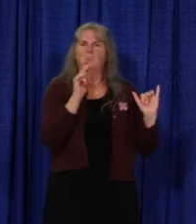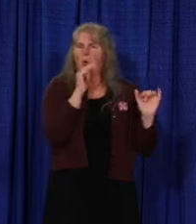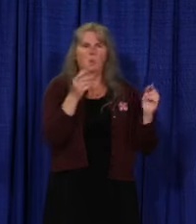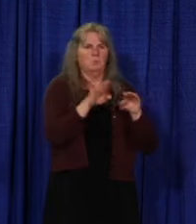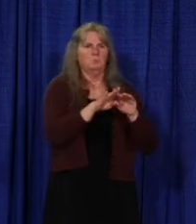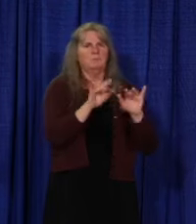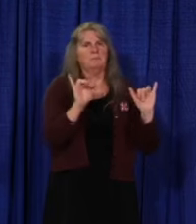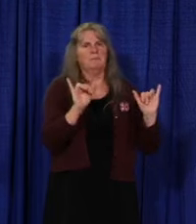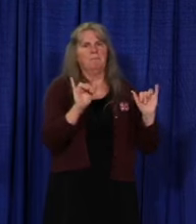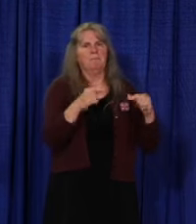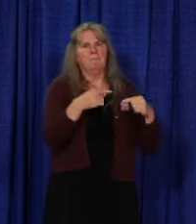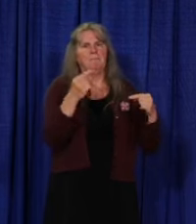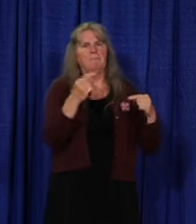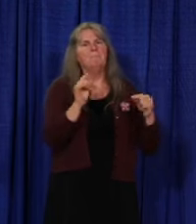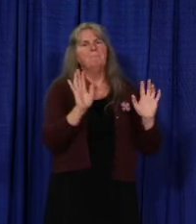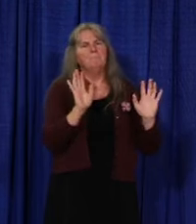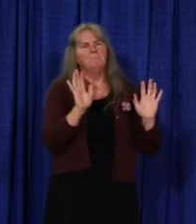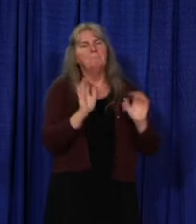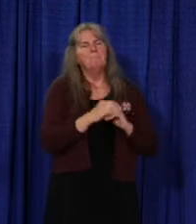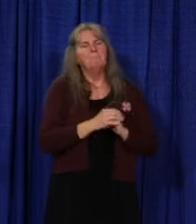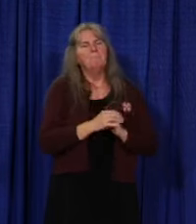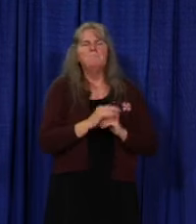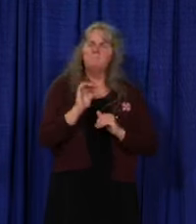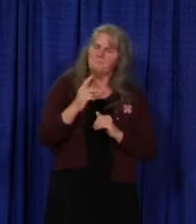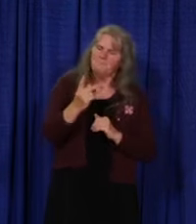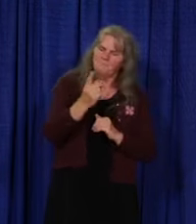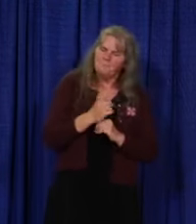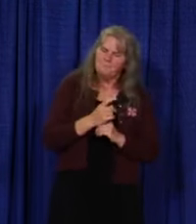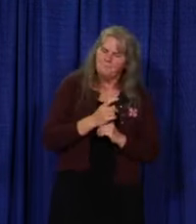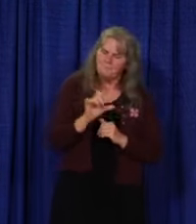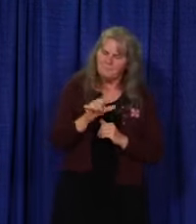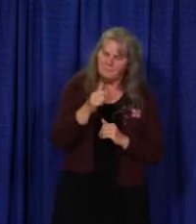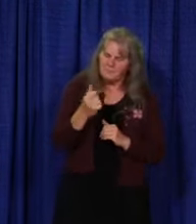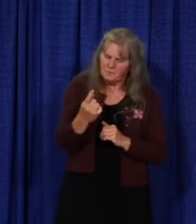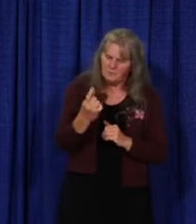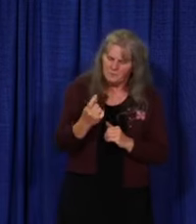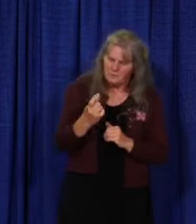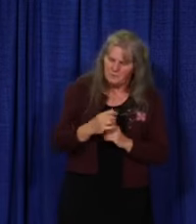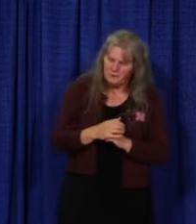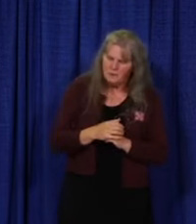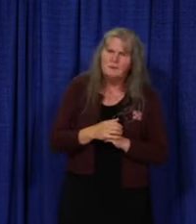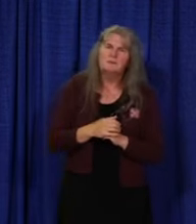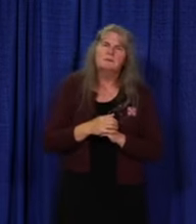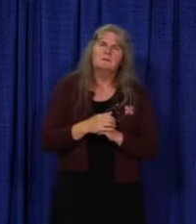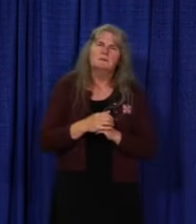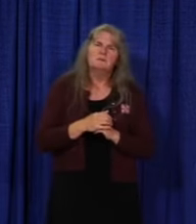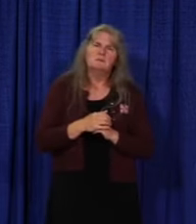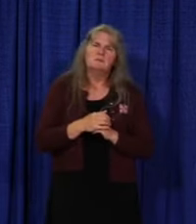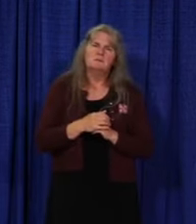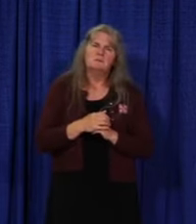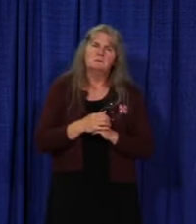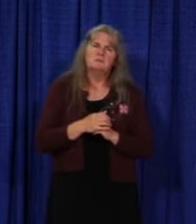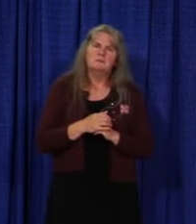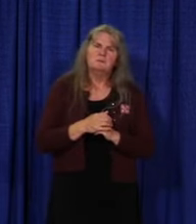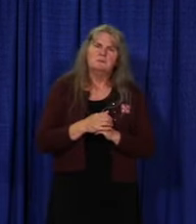Reporter: Yeah, thanks. I guess the other question I have is, with regards to mostly